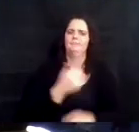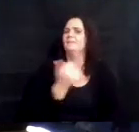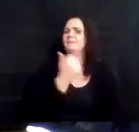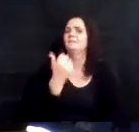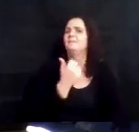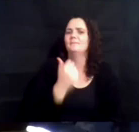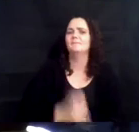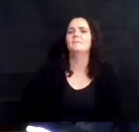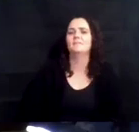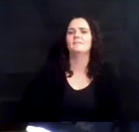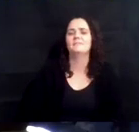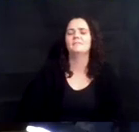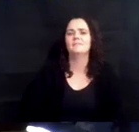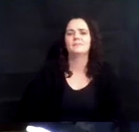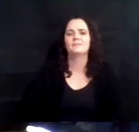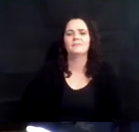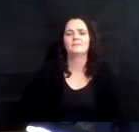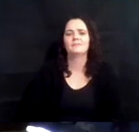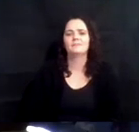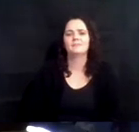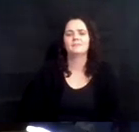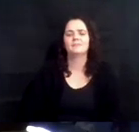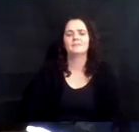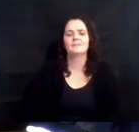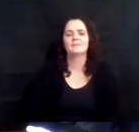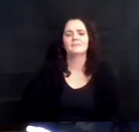Alright, there we go, so very very simple.